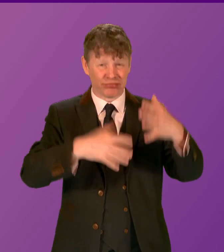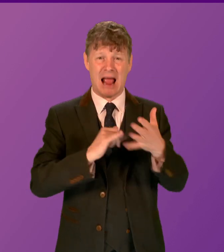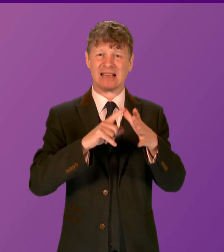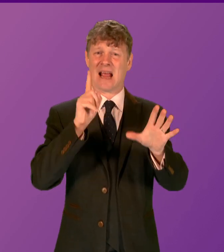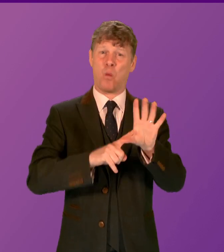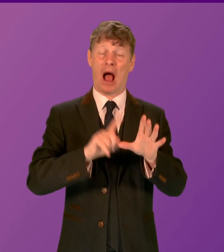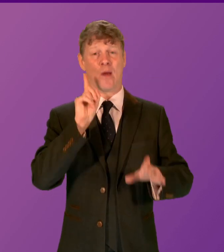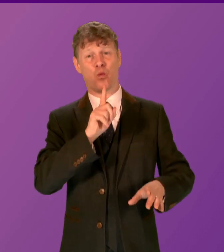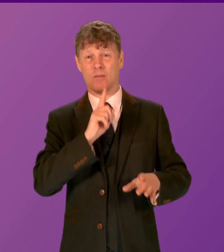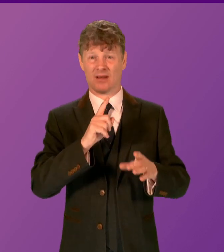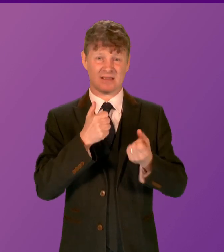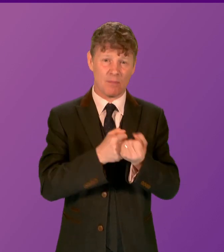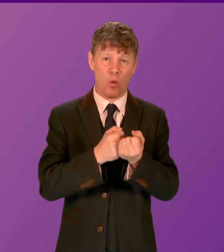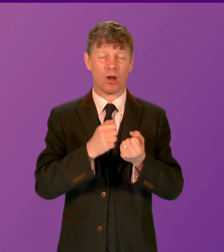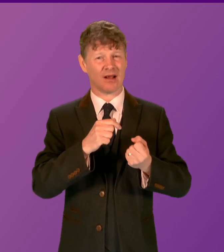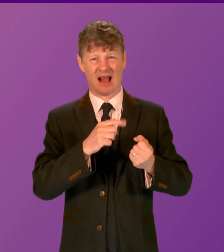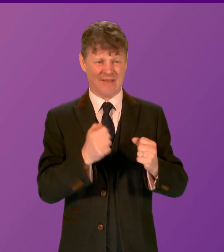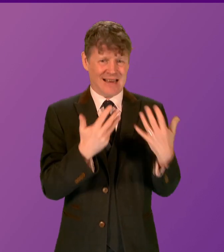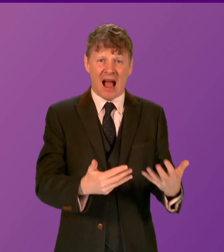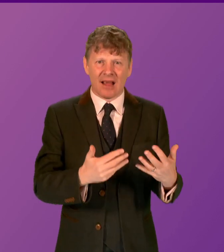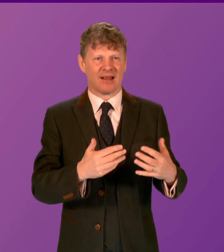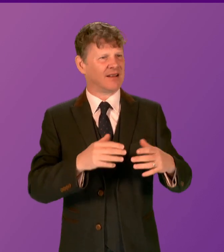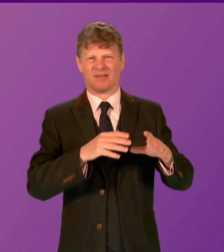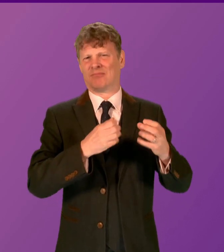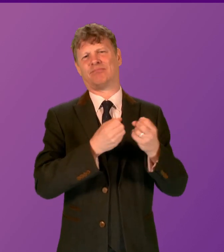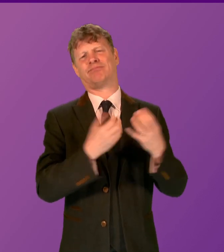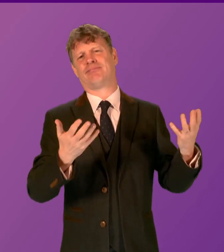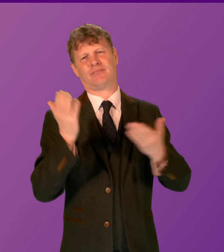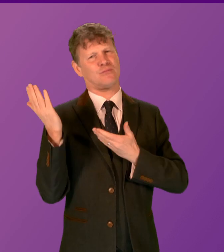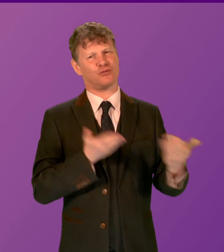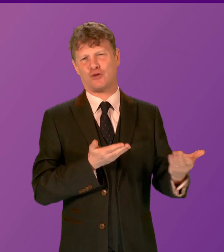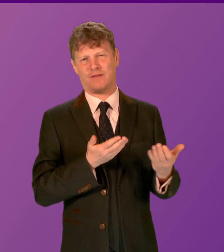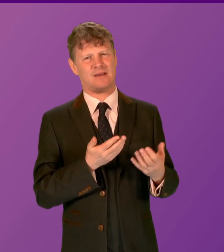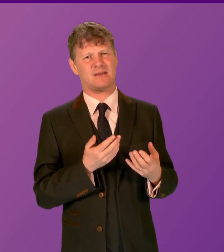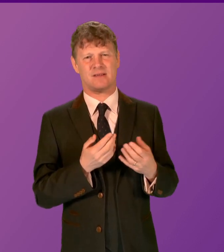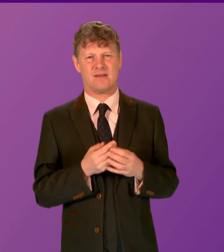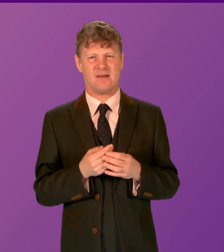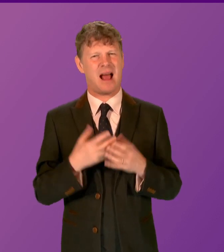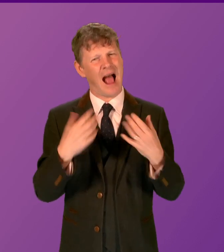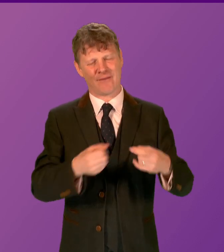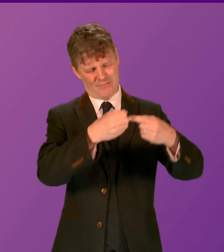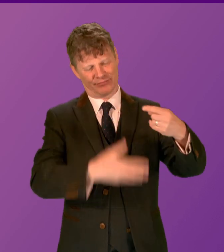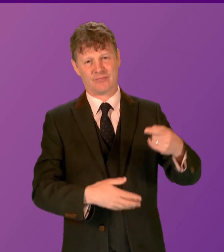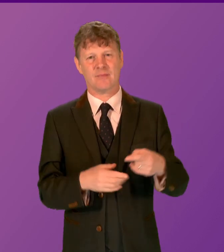16 to 25 and has nine spaces in purpose-built flats. There is a range of initiatives. Please be brief, First Minister.